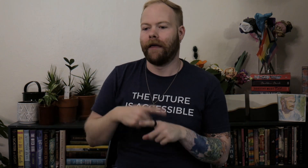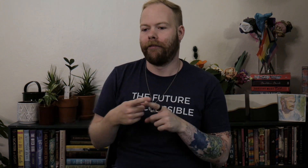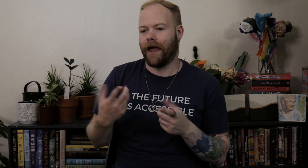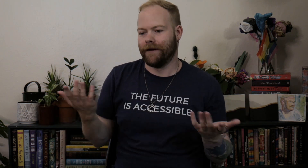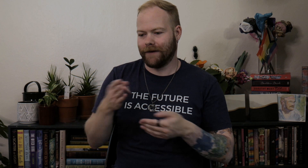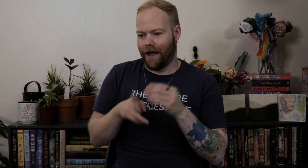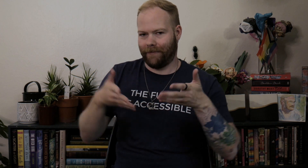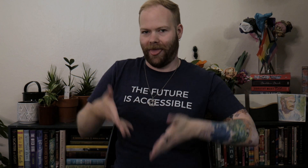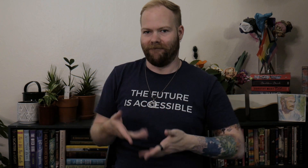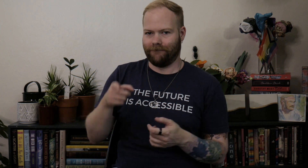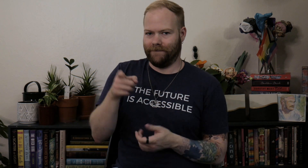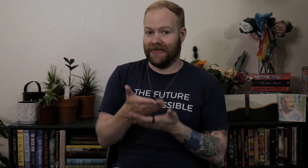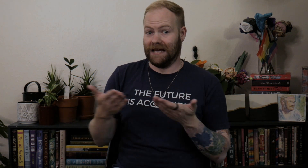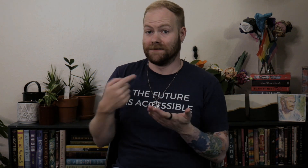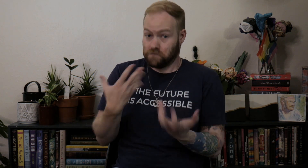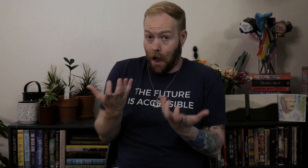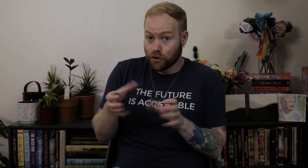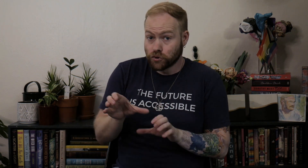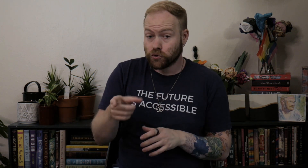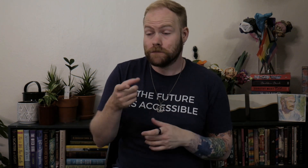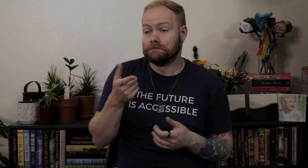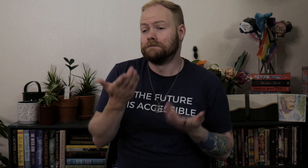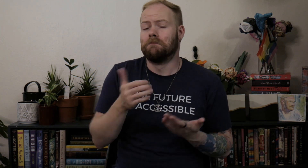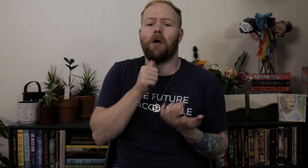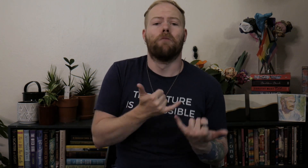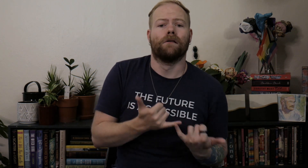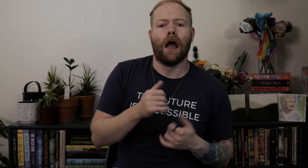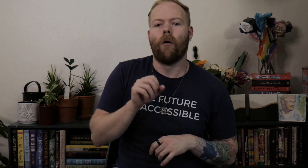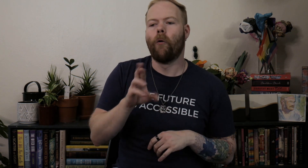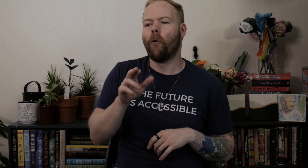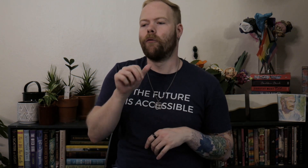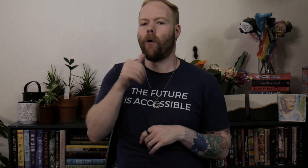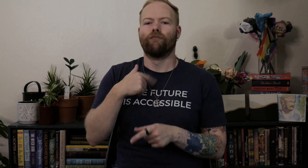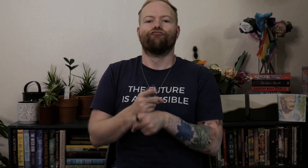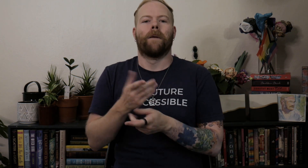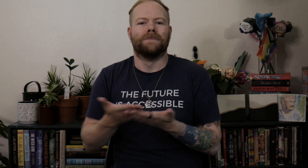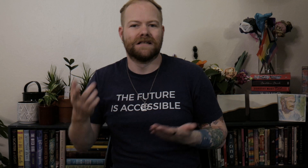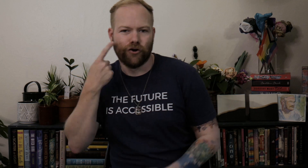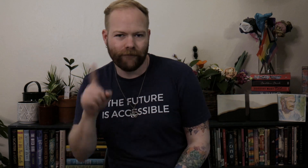Then I just end up with things that I do want to do, just not right now or don’t have the right material for.